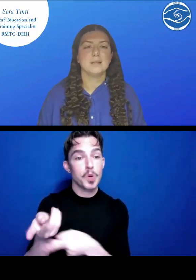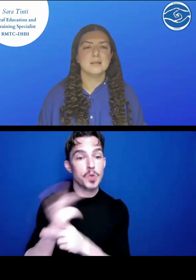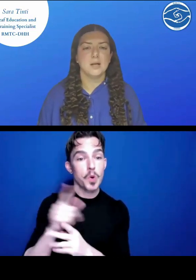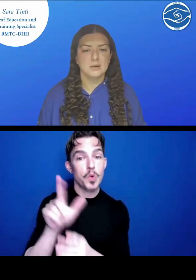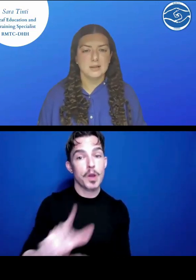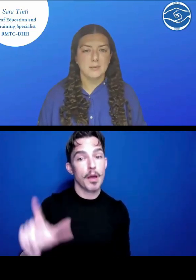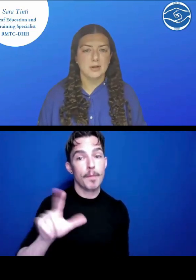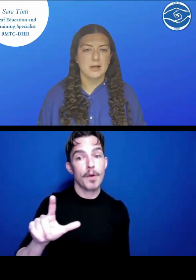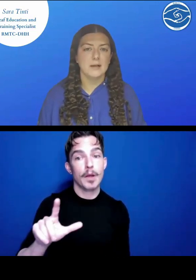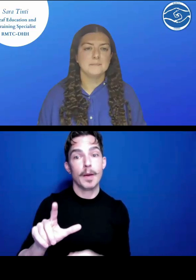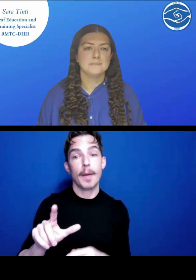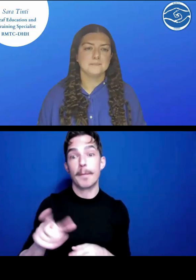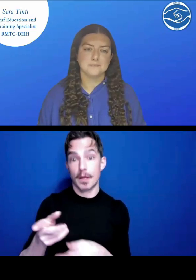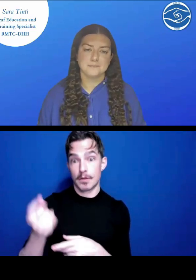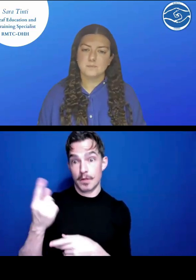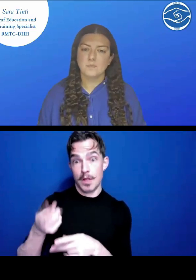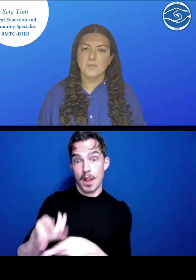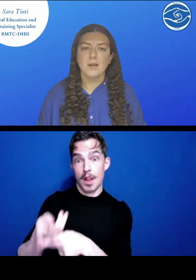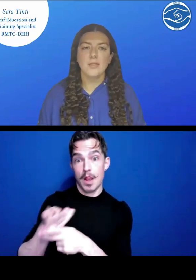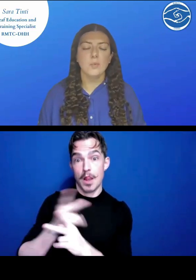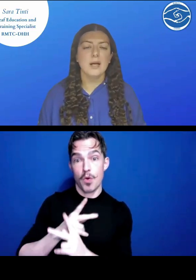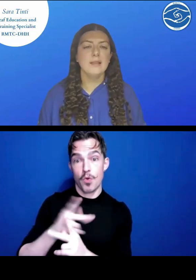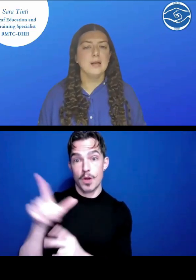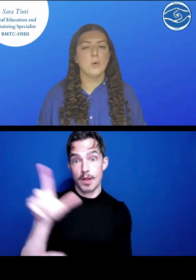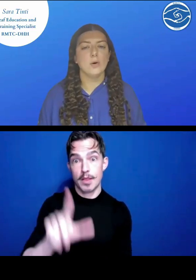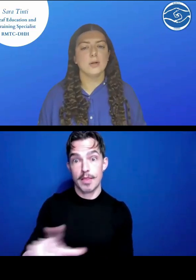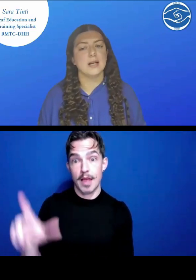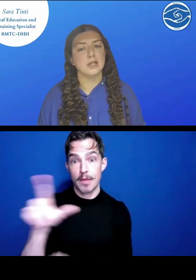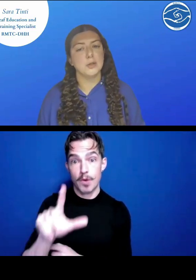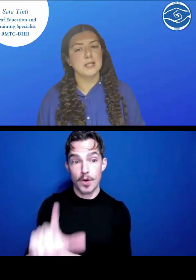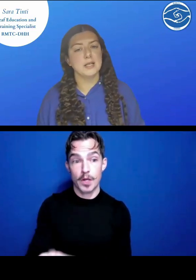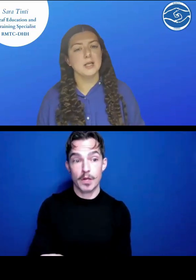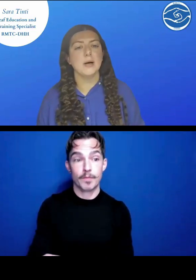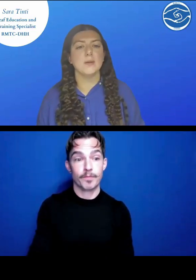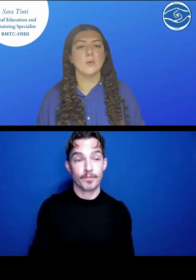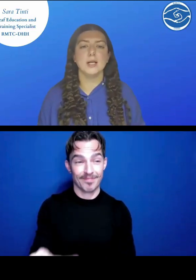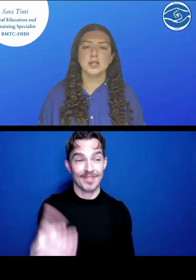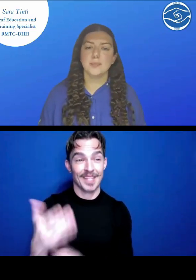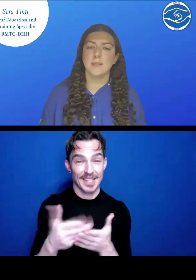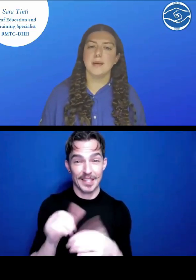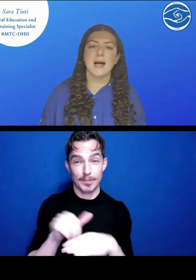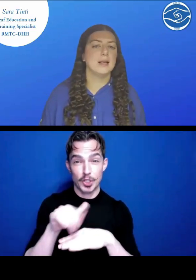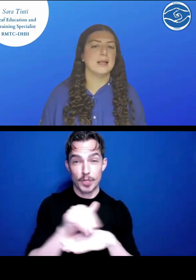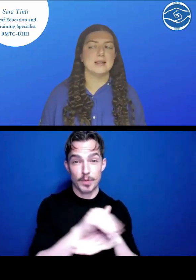but the loan library, the way that orders get shipped to you and the way you ship them back